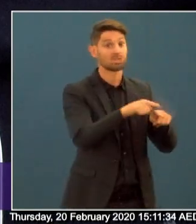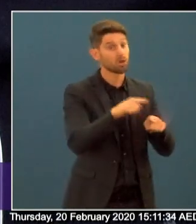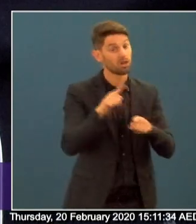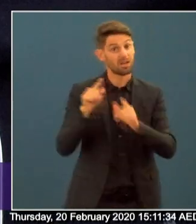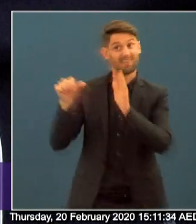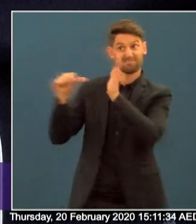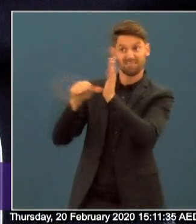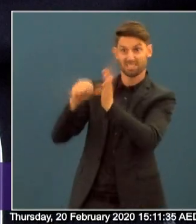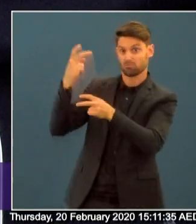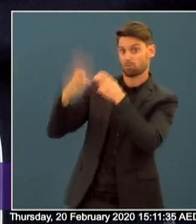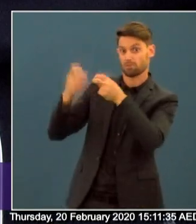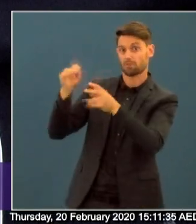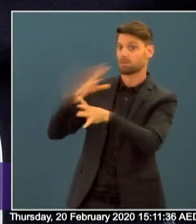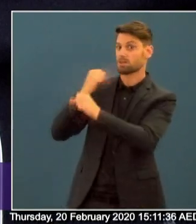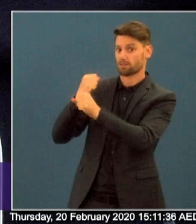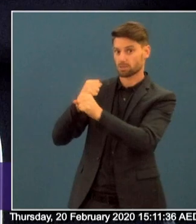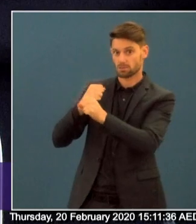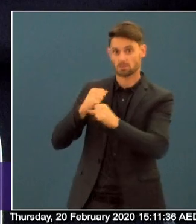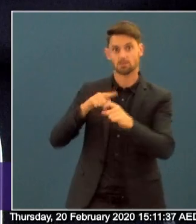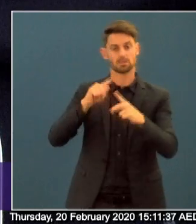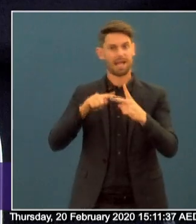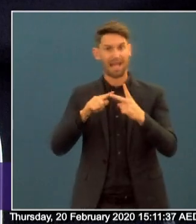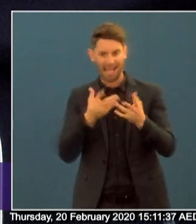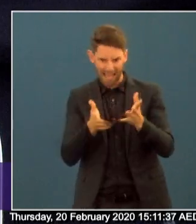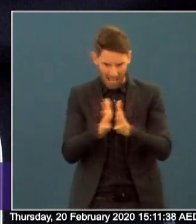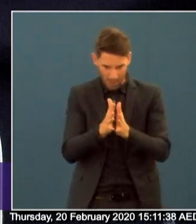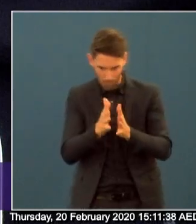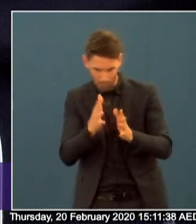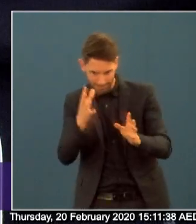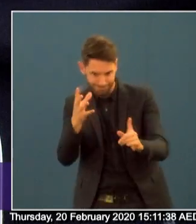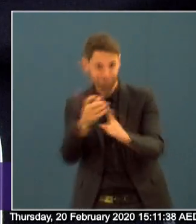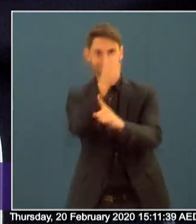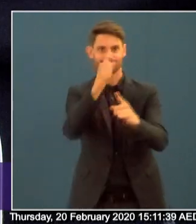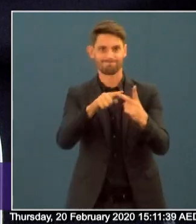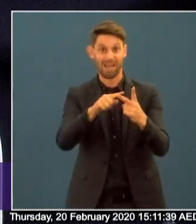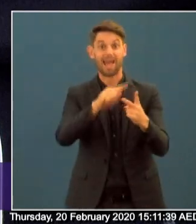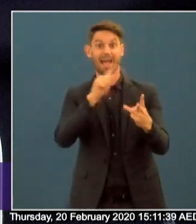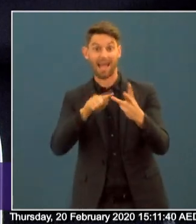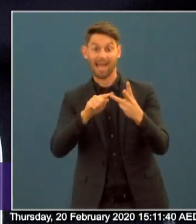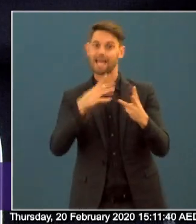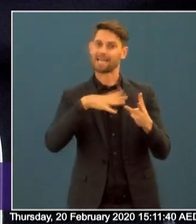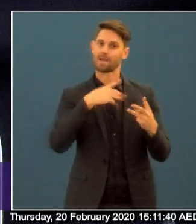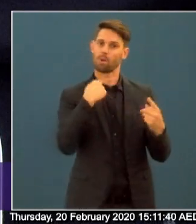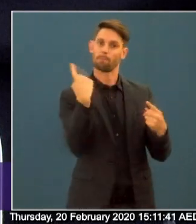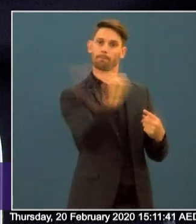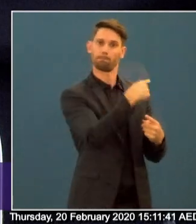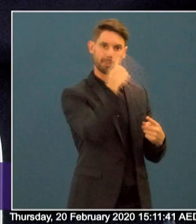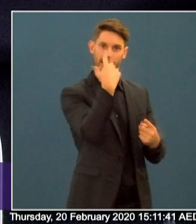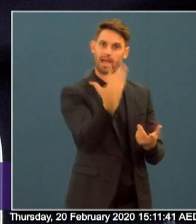There's other drivers of measures of outcome. And there's the skills to actually work in that particular model of care, which is also required.